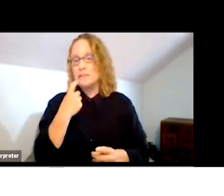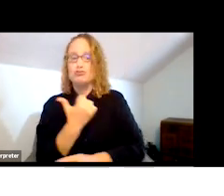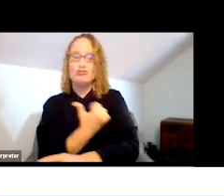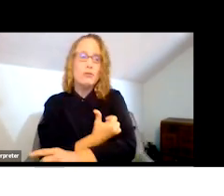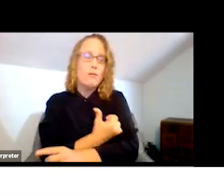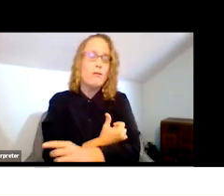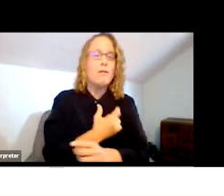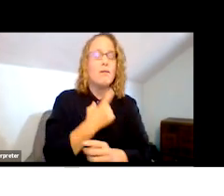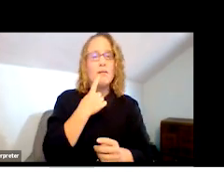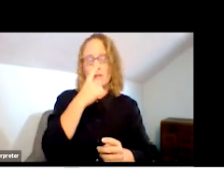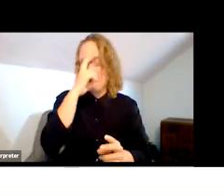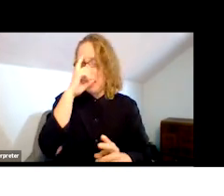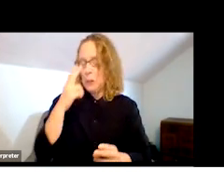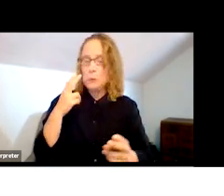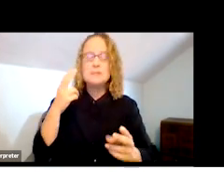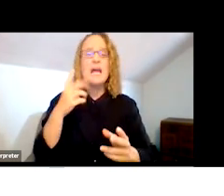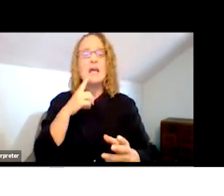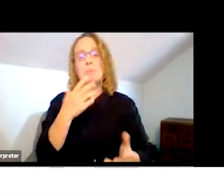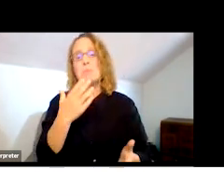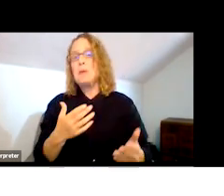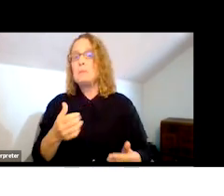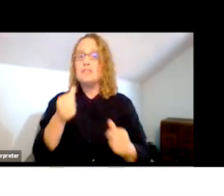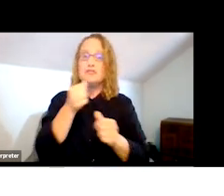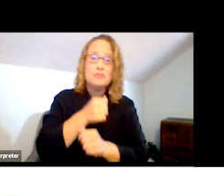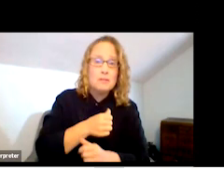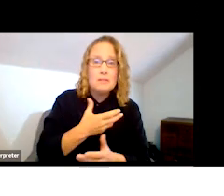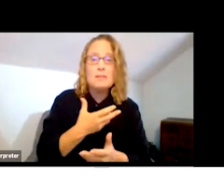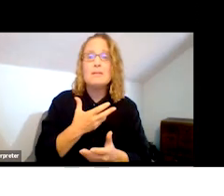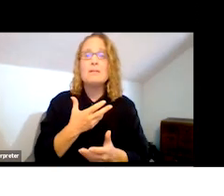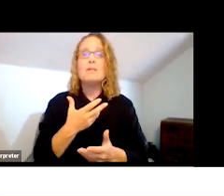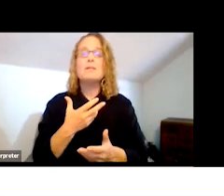if an individual is experiencing some deep trauma